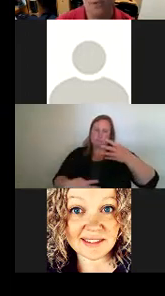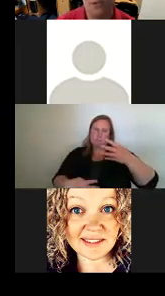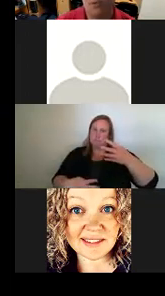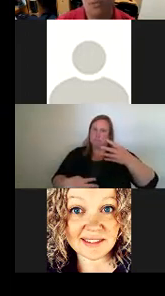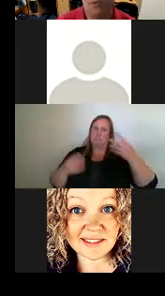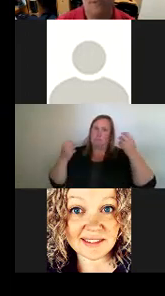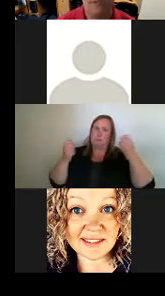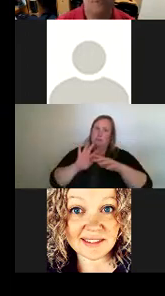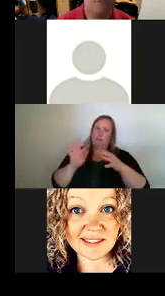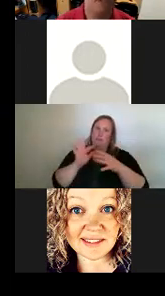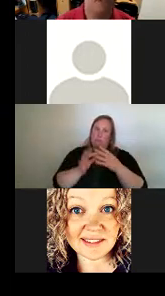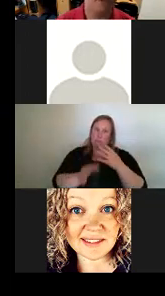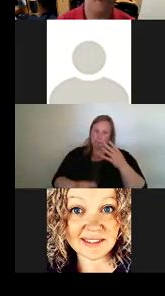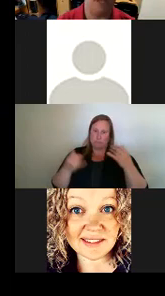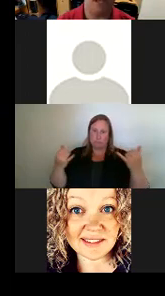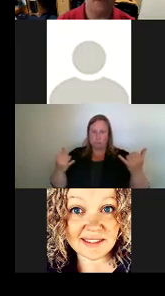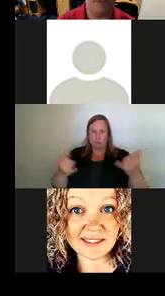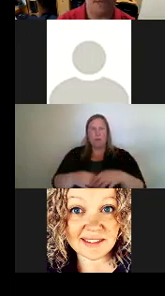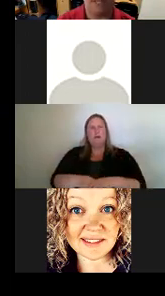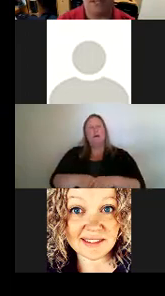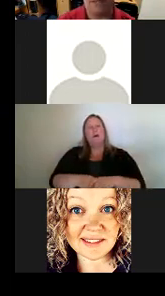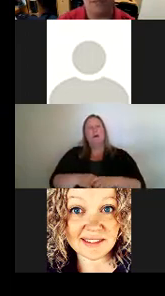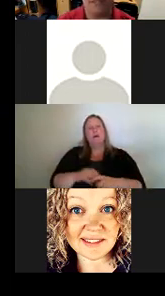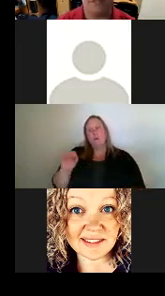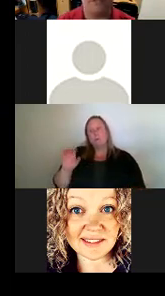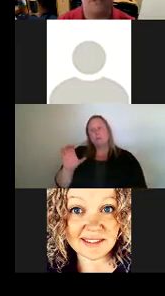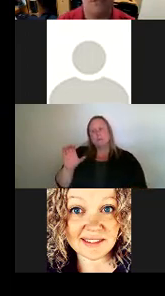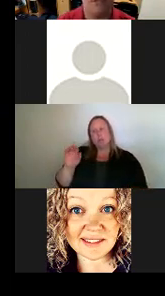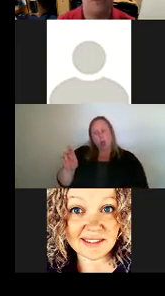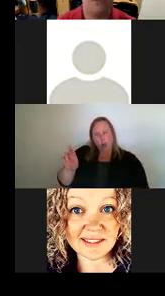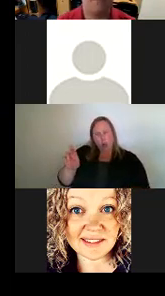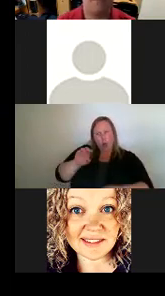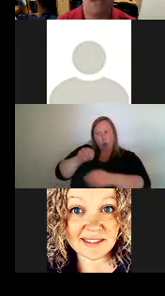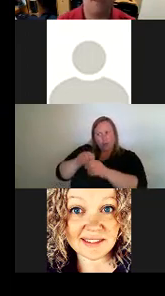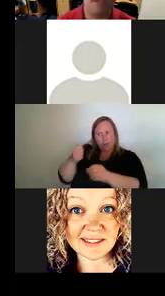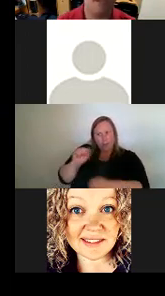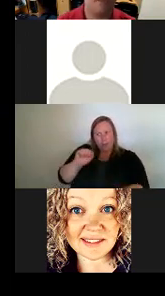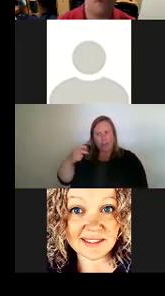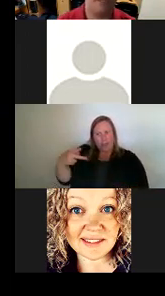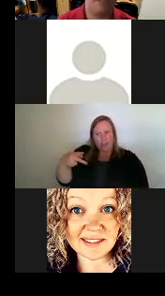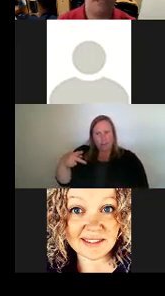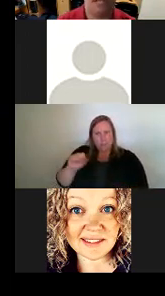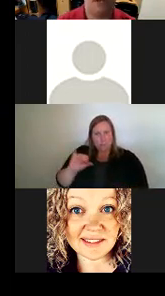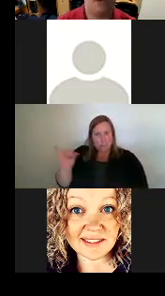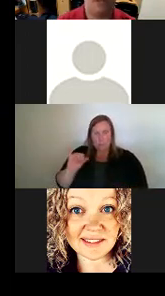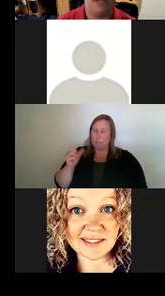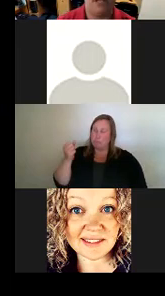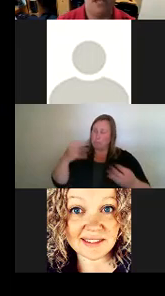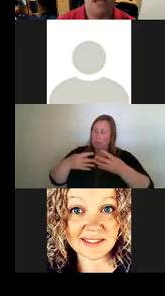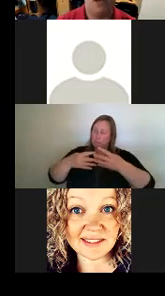THERE IS OCR FEATURES BUILT INTO OTHER APPS THAT HAVE OTHER FEATURES. WE HAVE MANY, MANY DIFFERENT OPTIONS IN THIS CATEGORY.